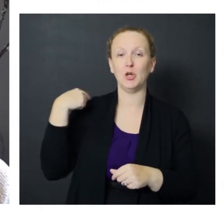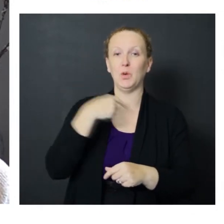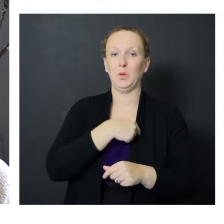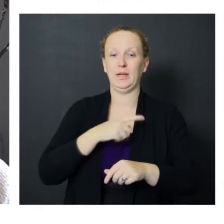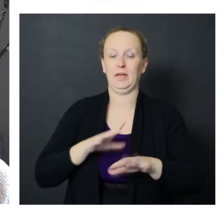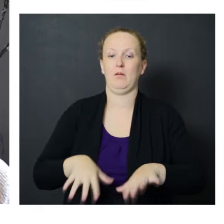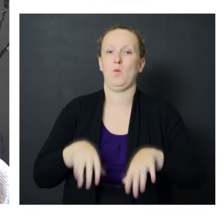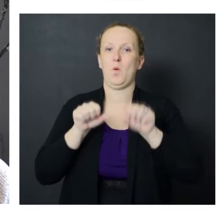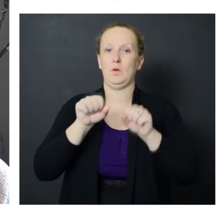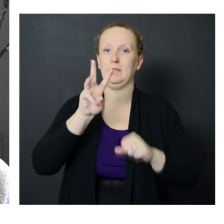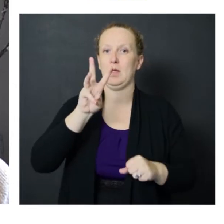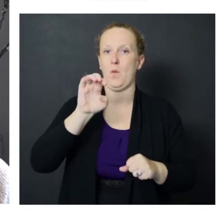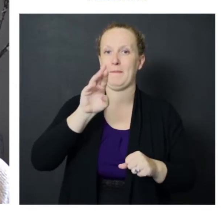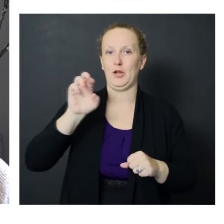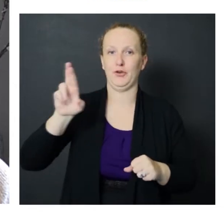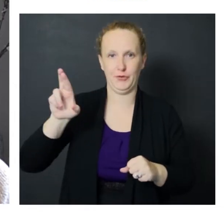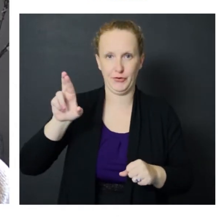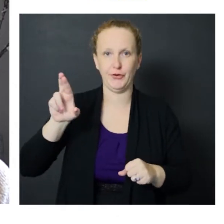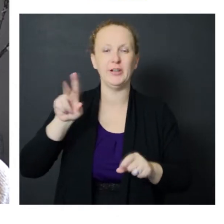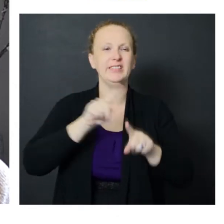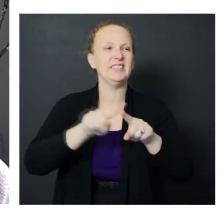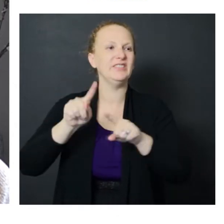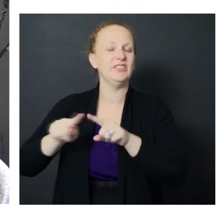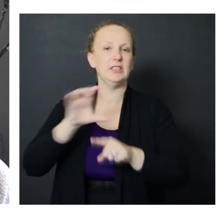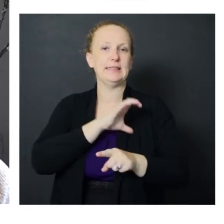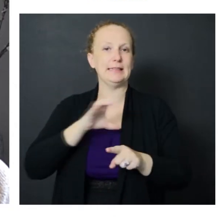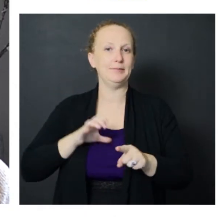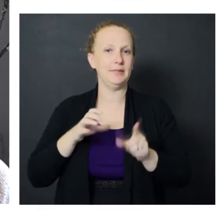Ah, we also created the resources page for